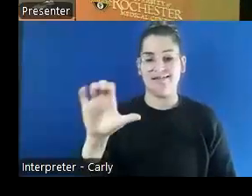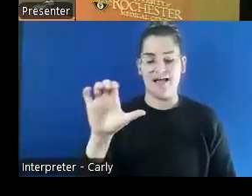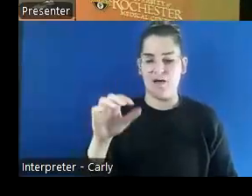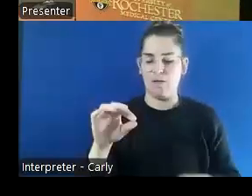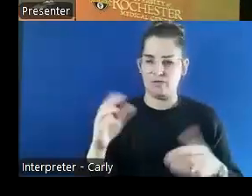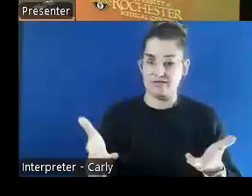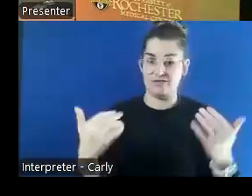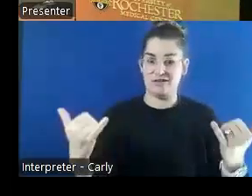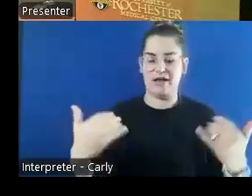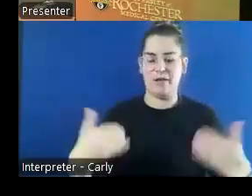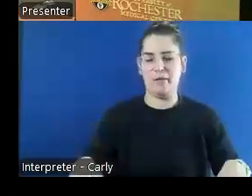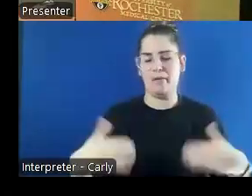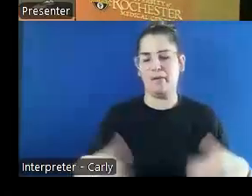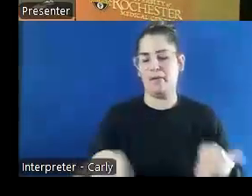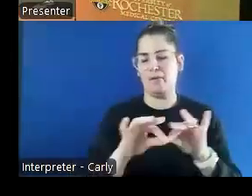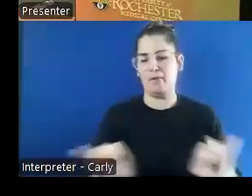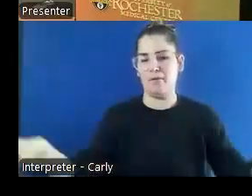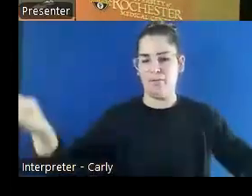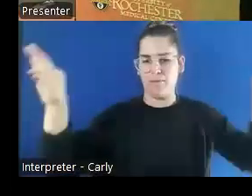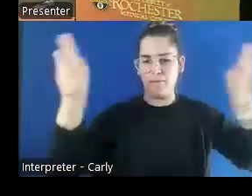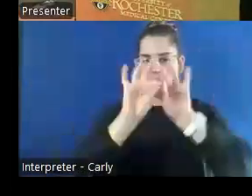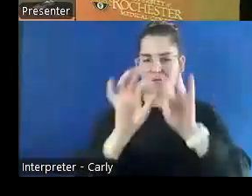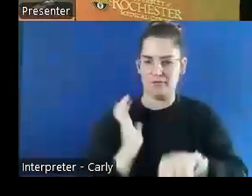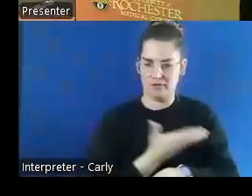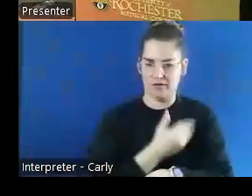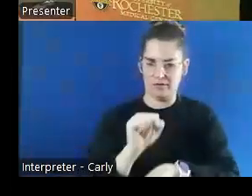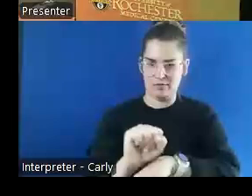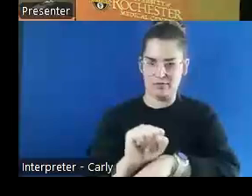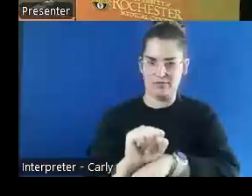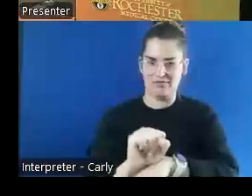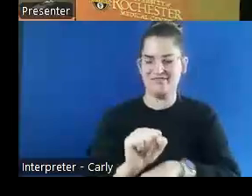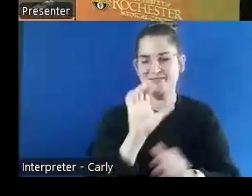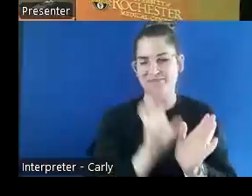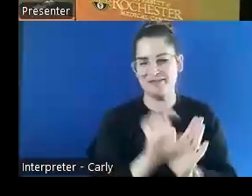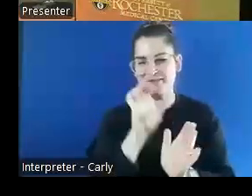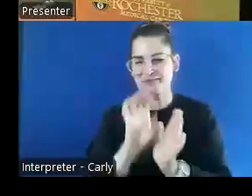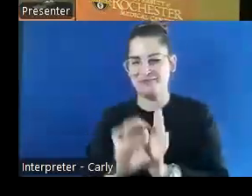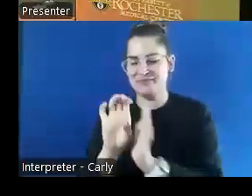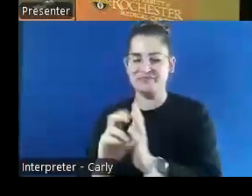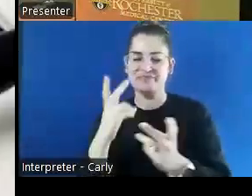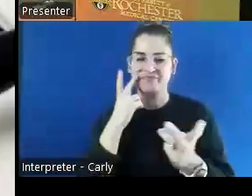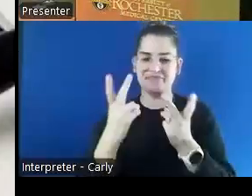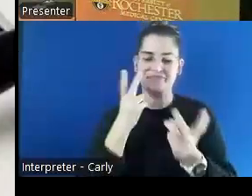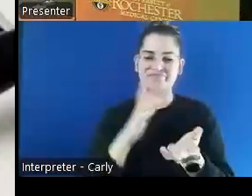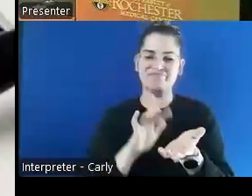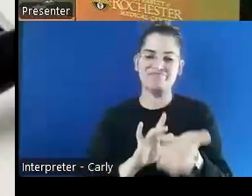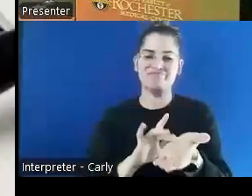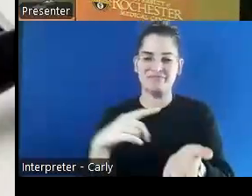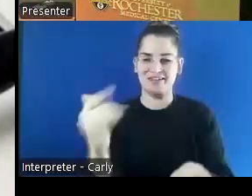function of what we do and just a few pictures to give you a sense of what a great team this is all